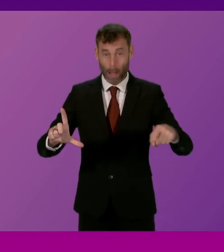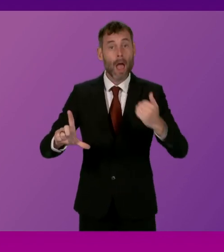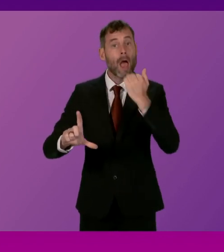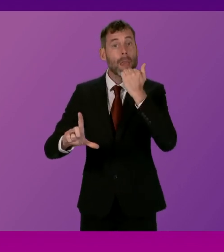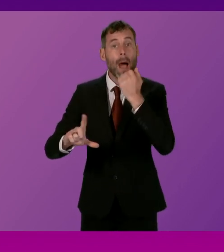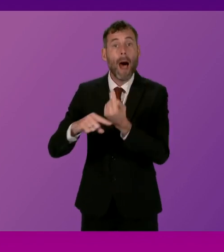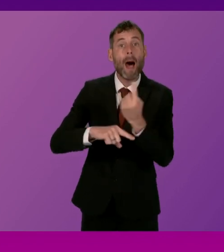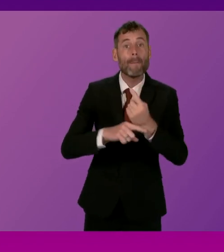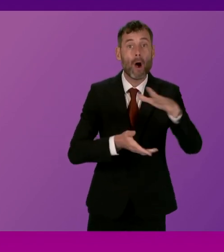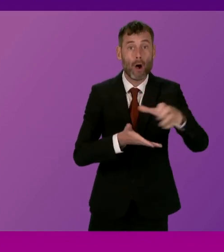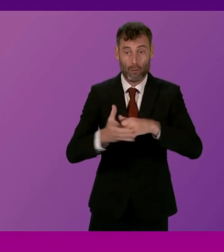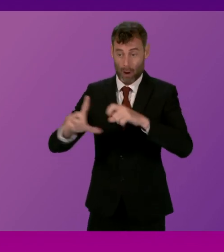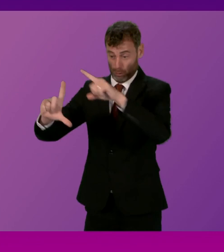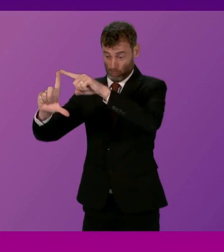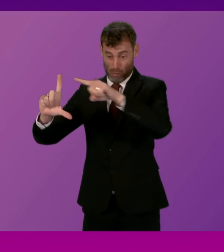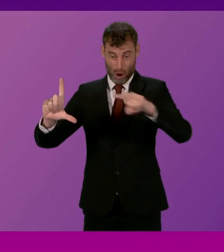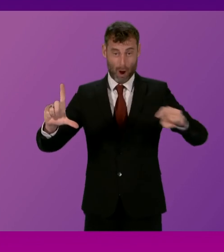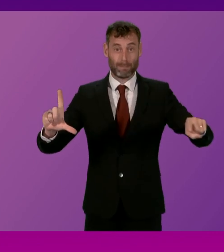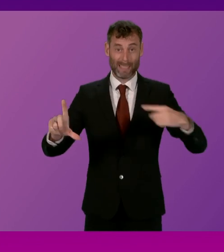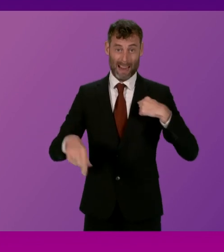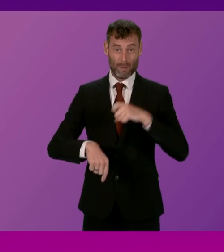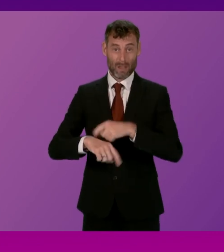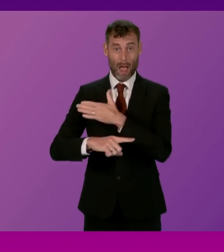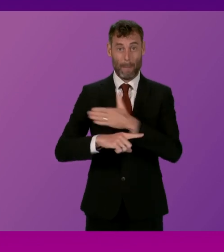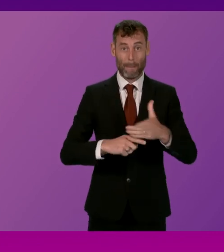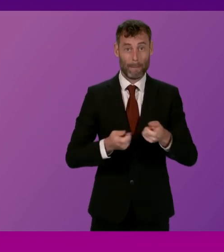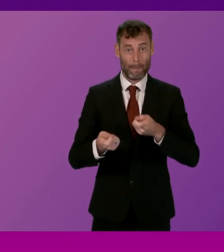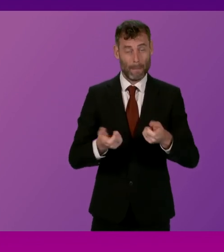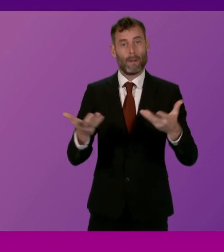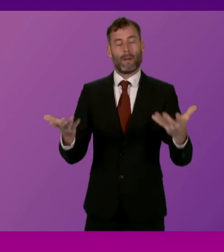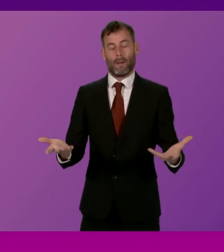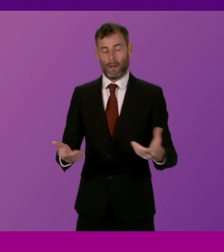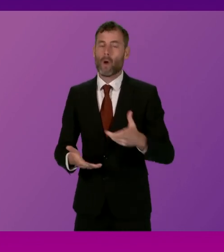The situation around the funding of our public services has, of course, been difficult not